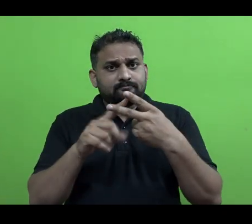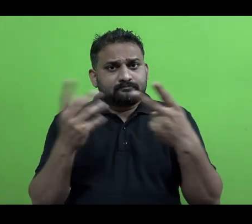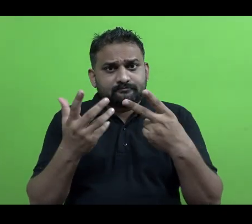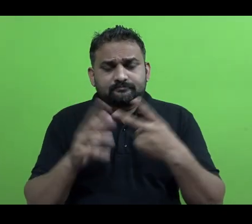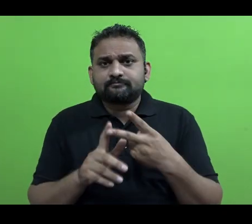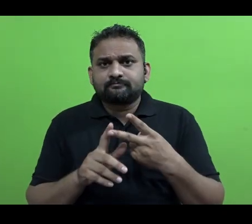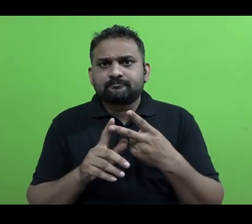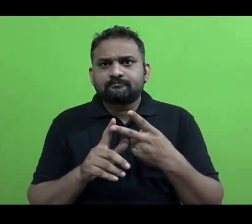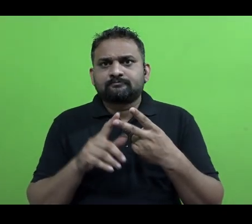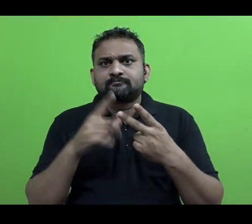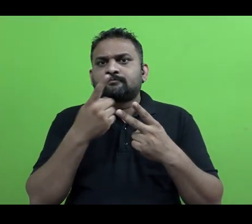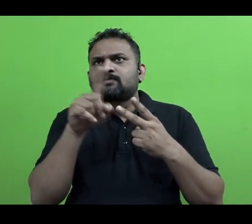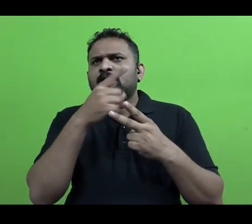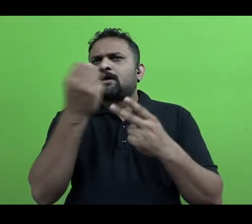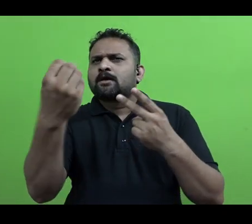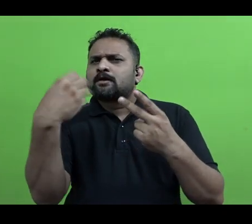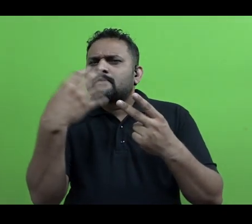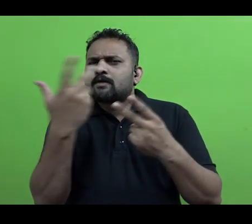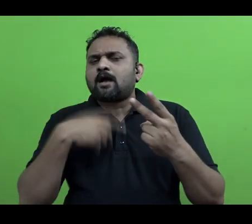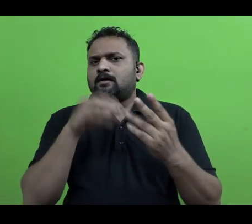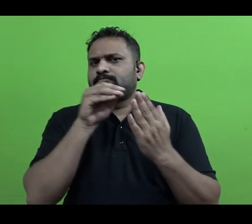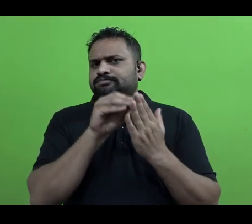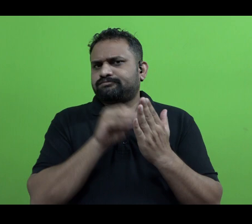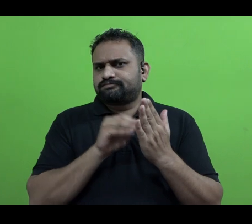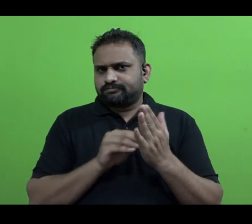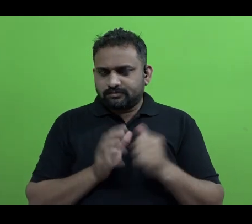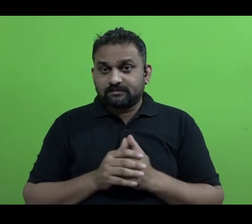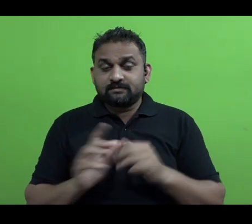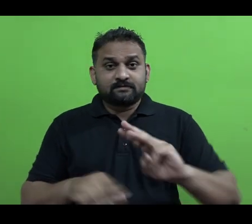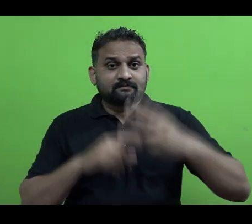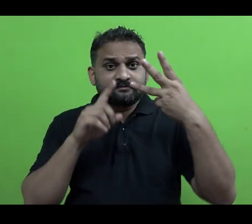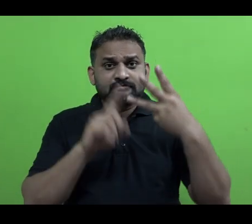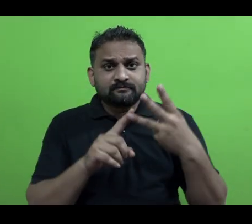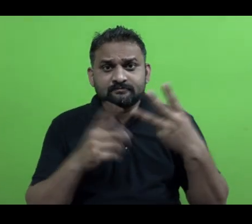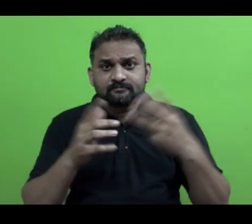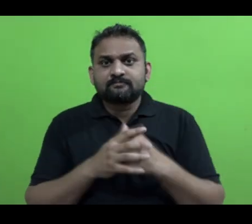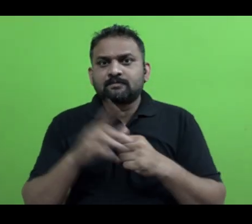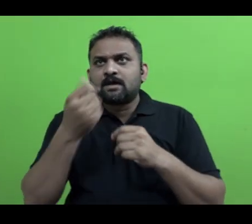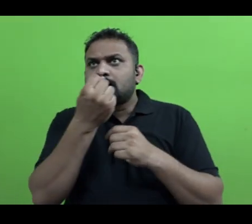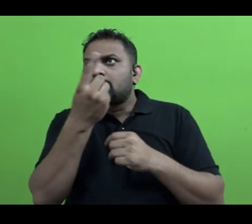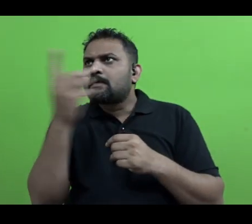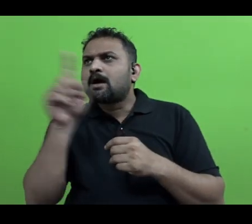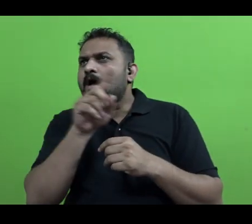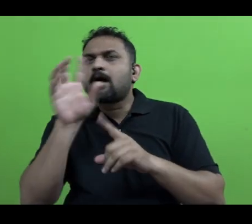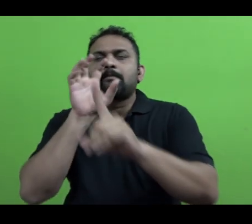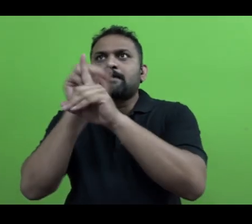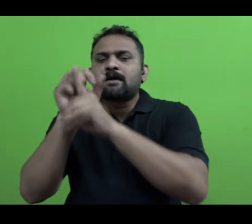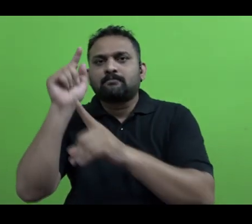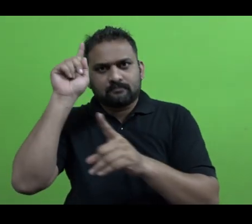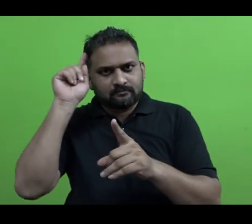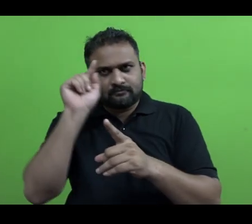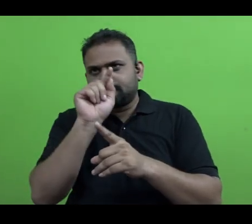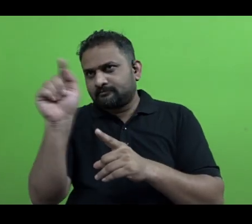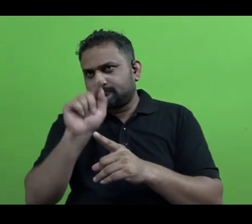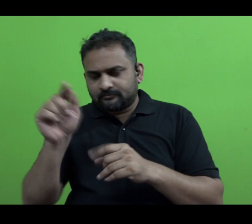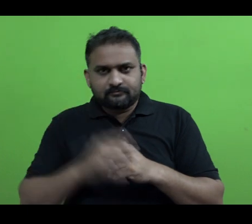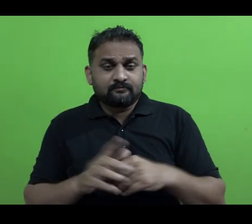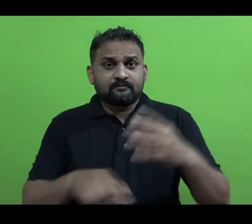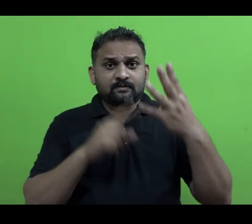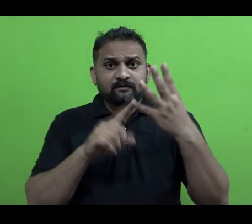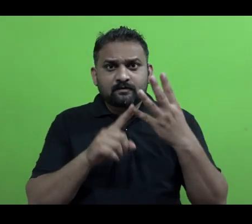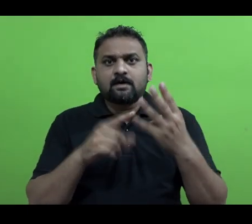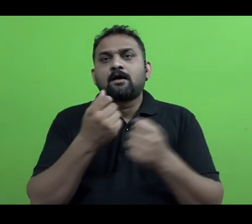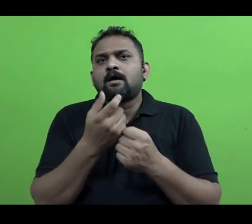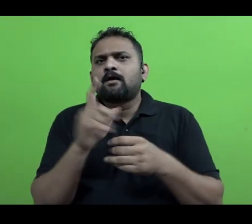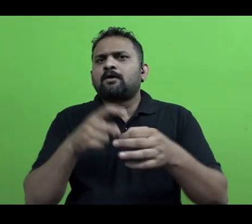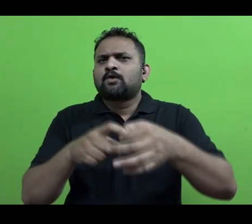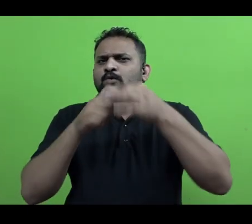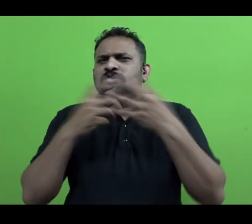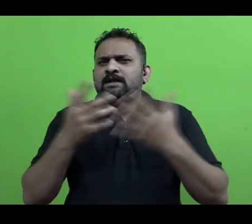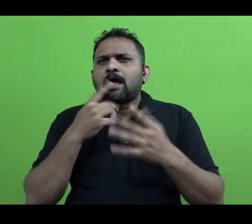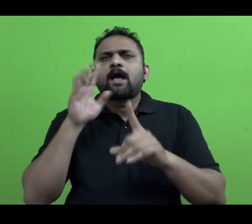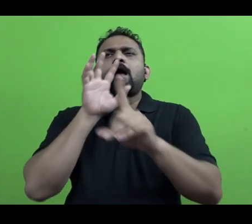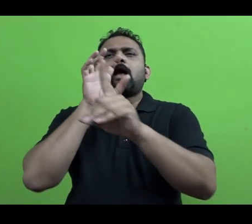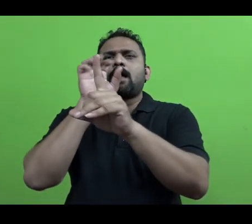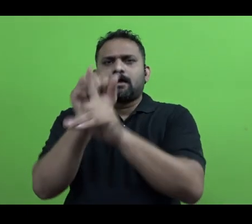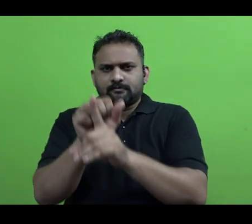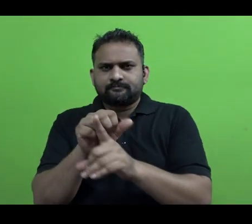Step 2 list what is given. Step 3 underline the numbers. Step 4 identify the question.